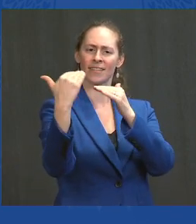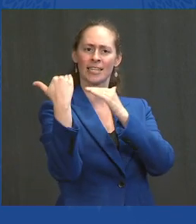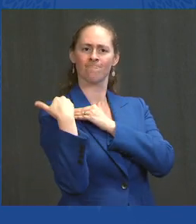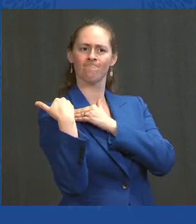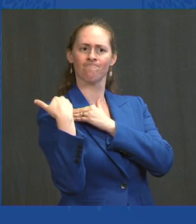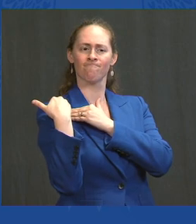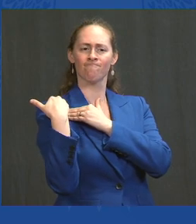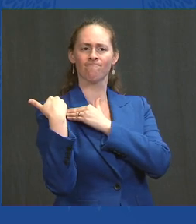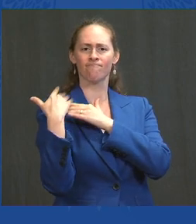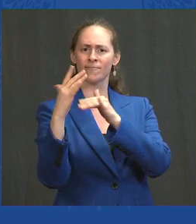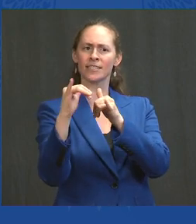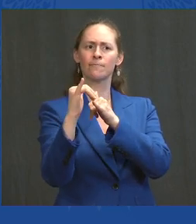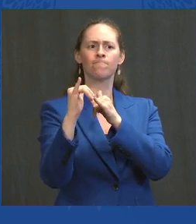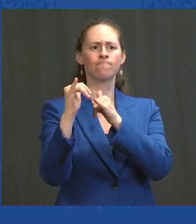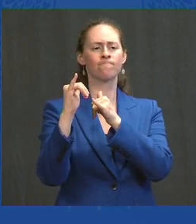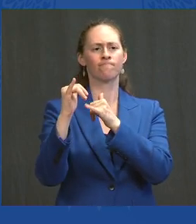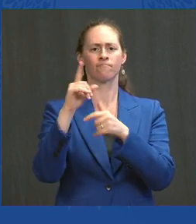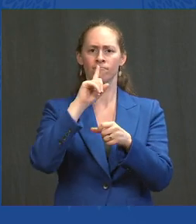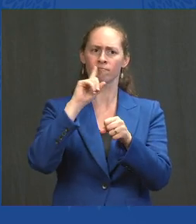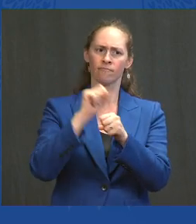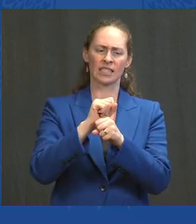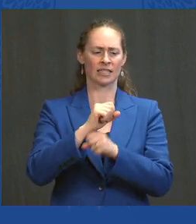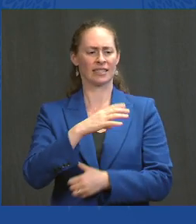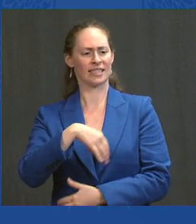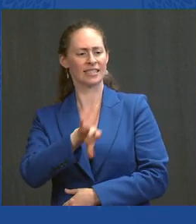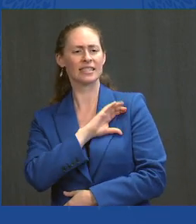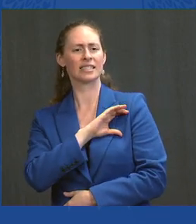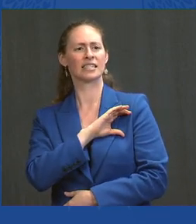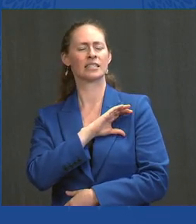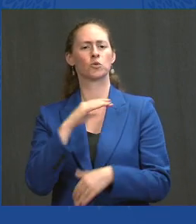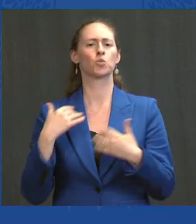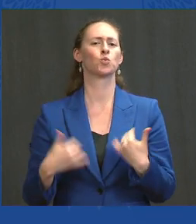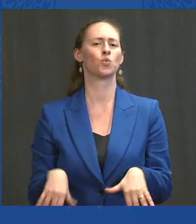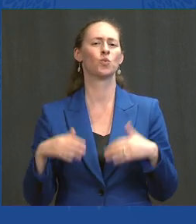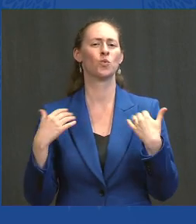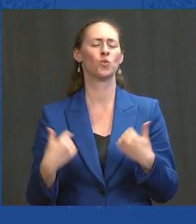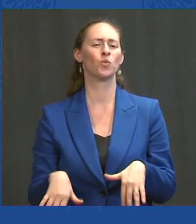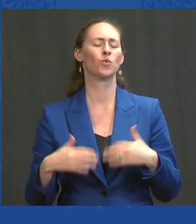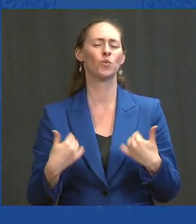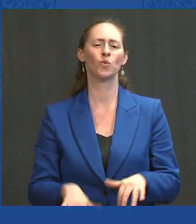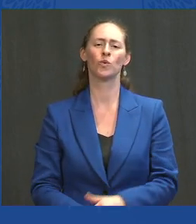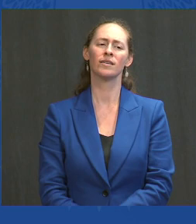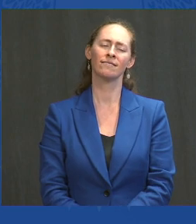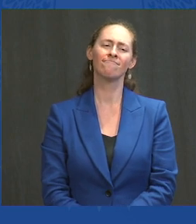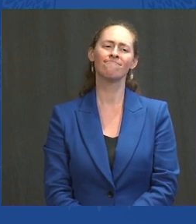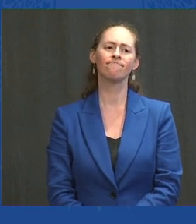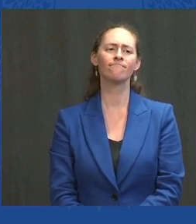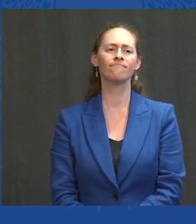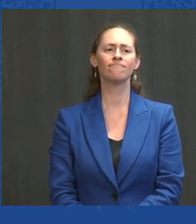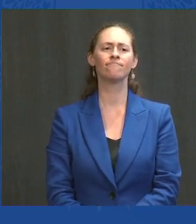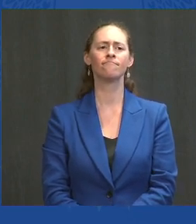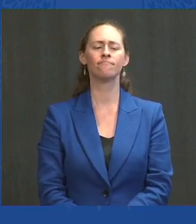citizen of the United States of America. You have each come to America from different circumstances